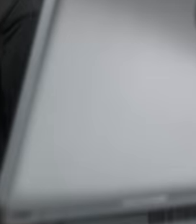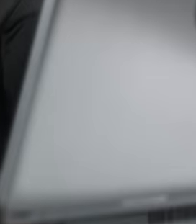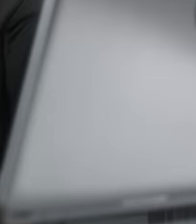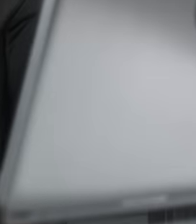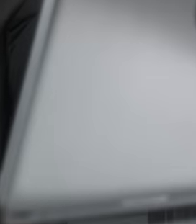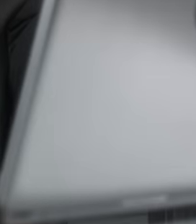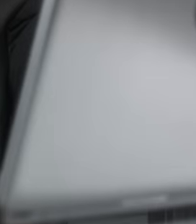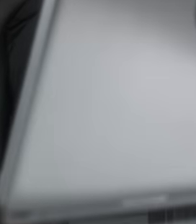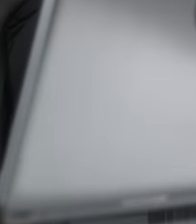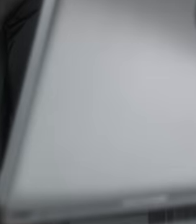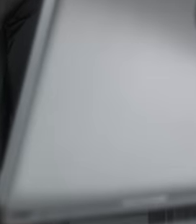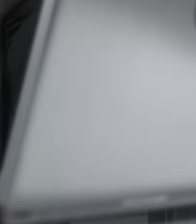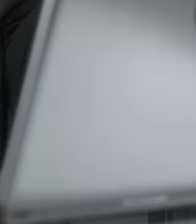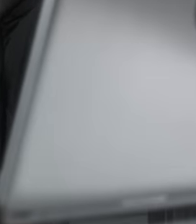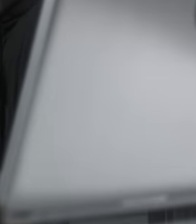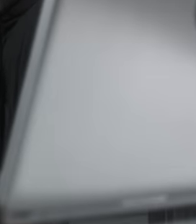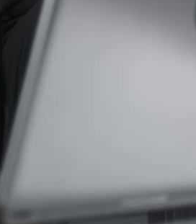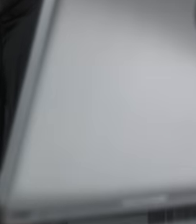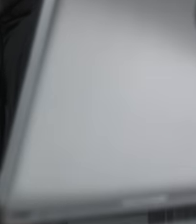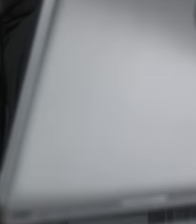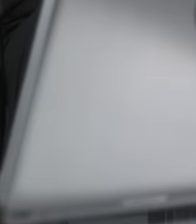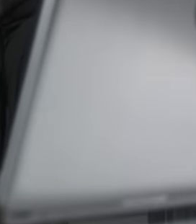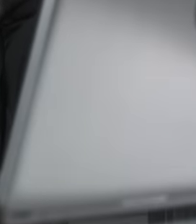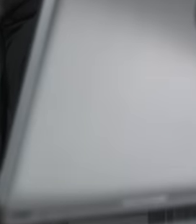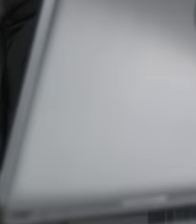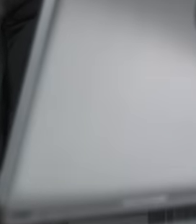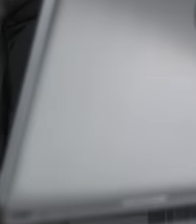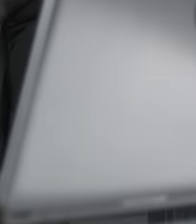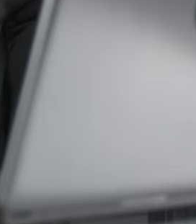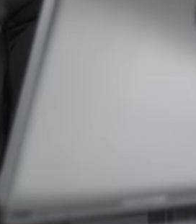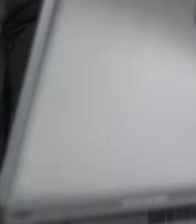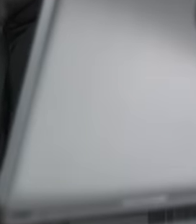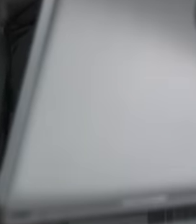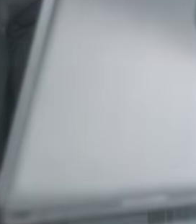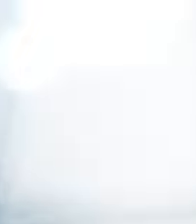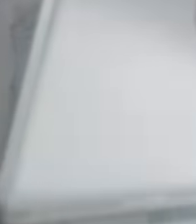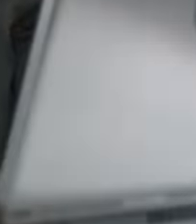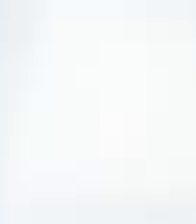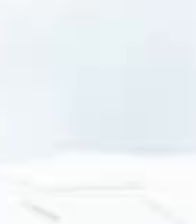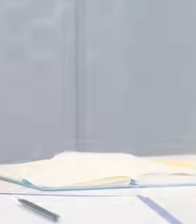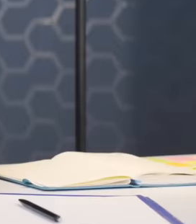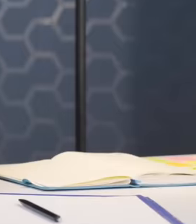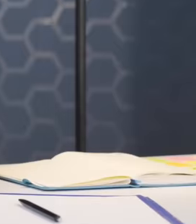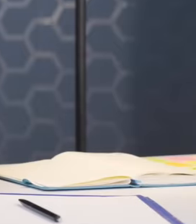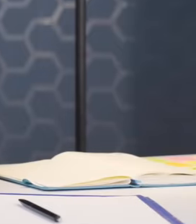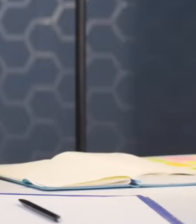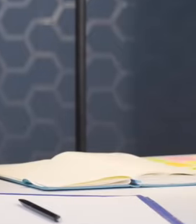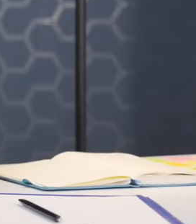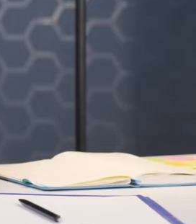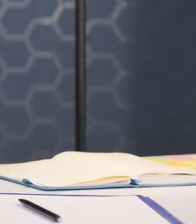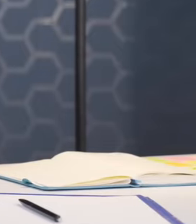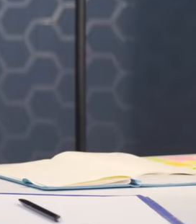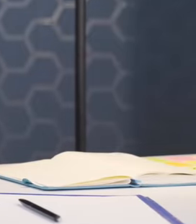salaries and for this reason they cling to letting go of their comforts but the people